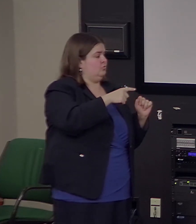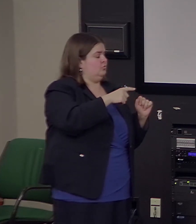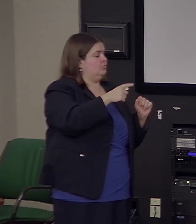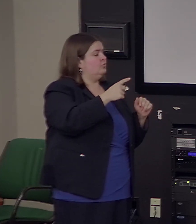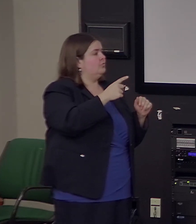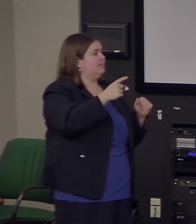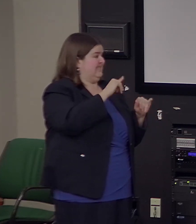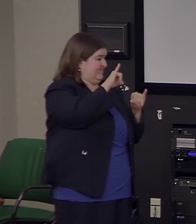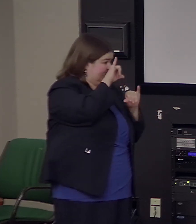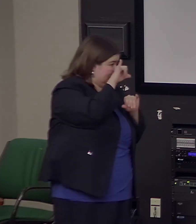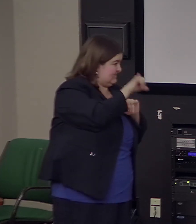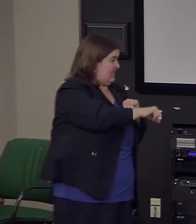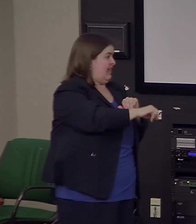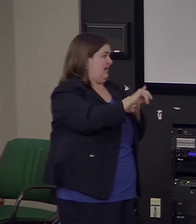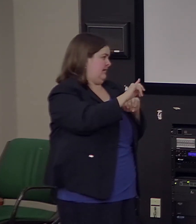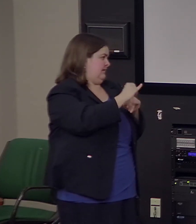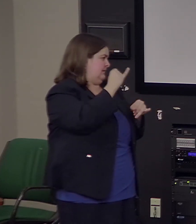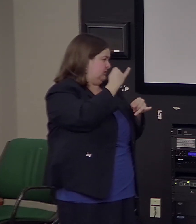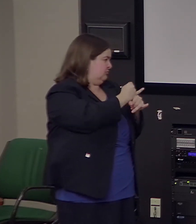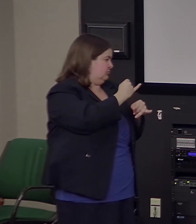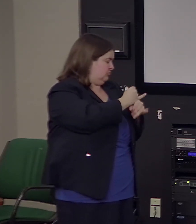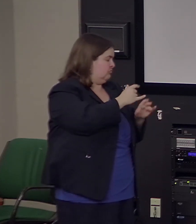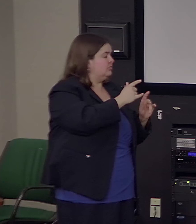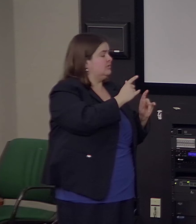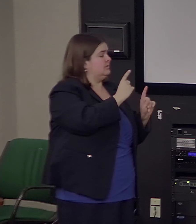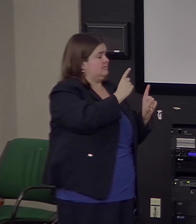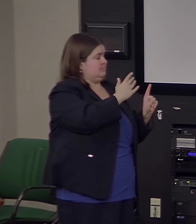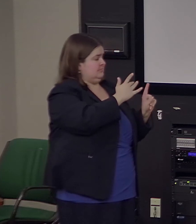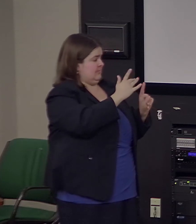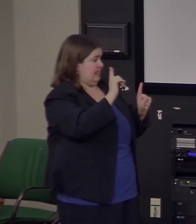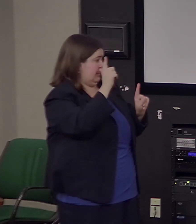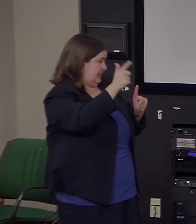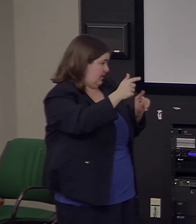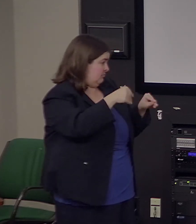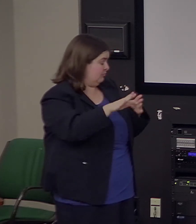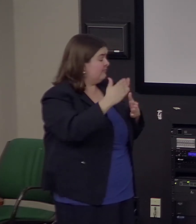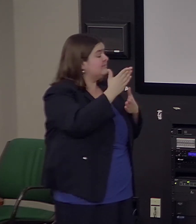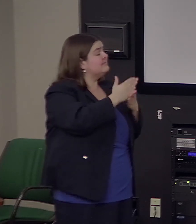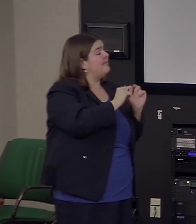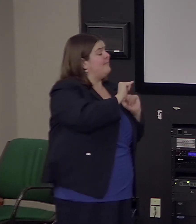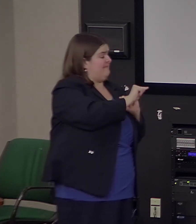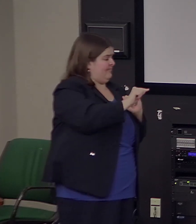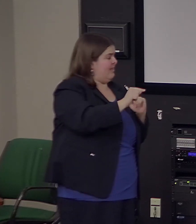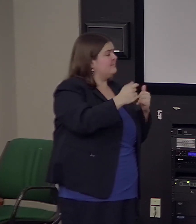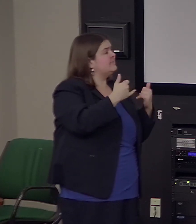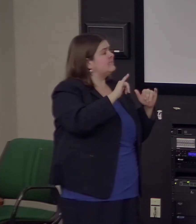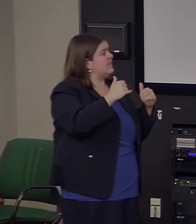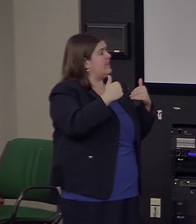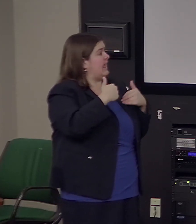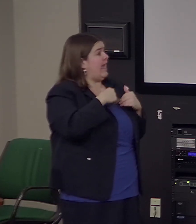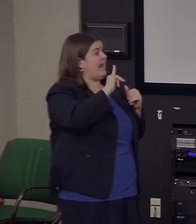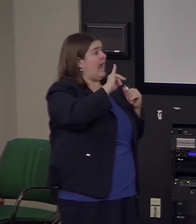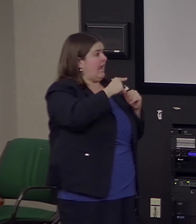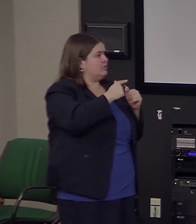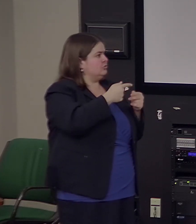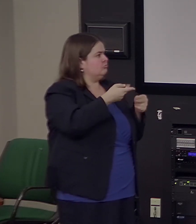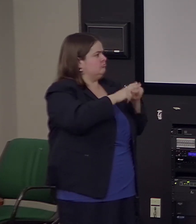and remained in the institution, there were some children that had increasing IQ scores over time.